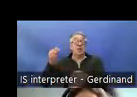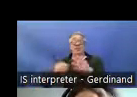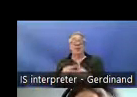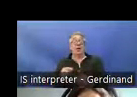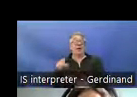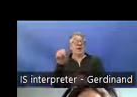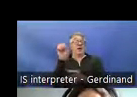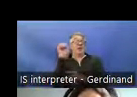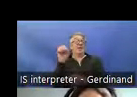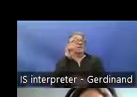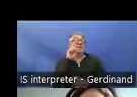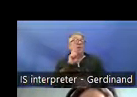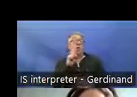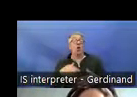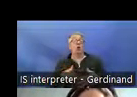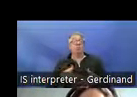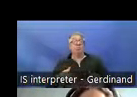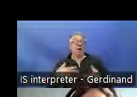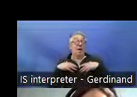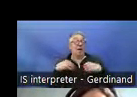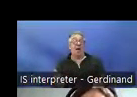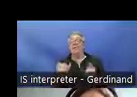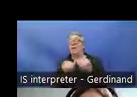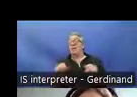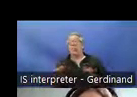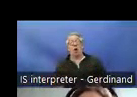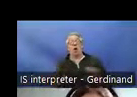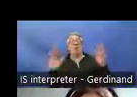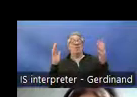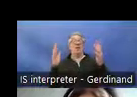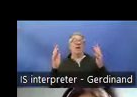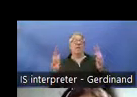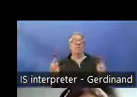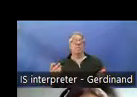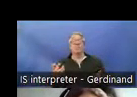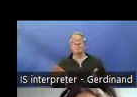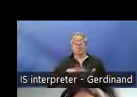health, priorities in policy, independent living, restrained and seclusion in schools,